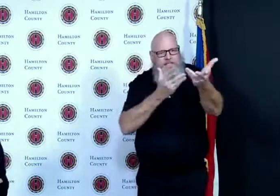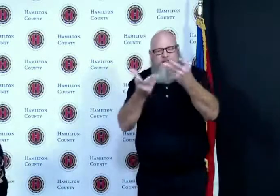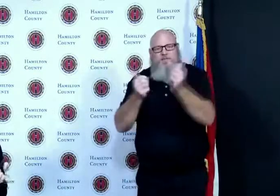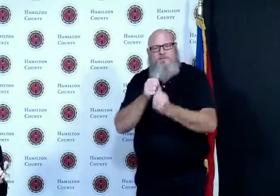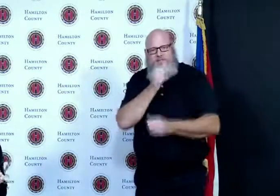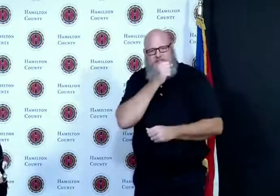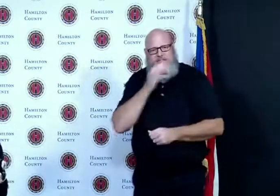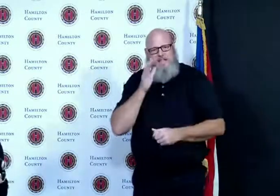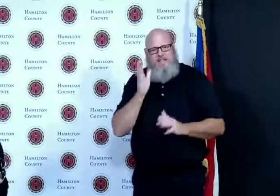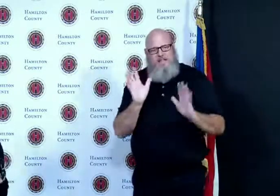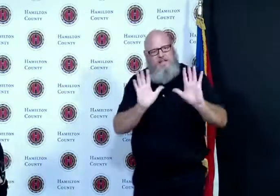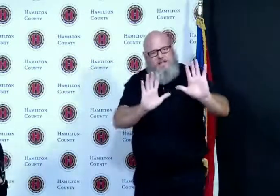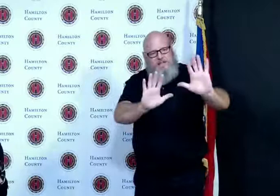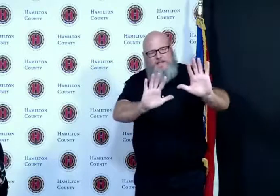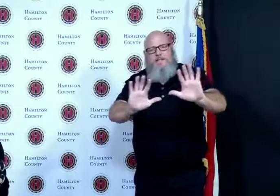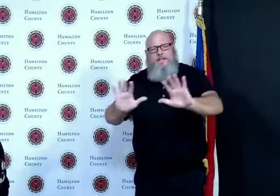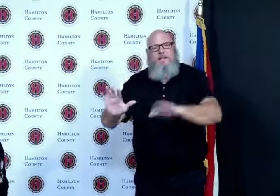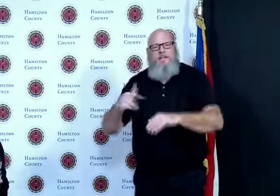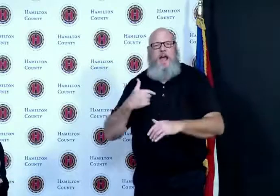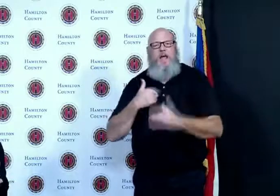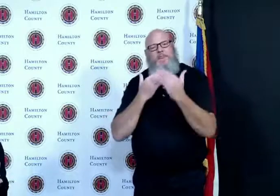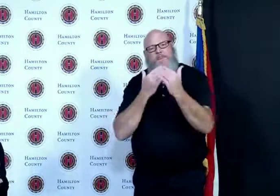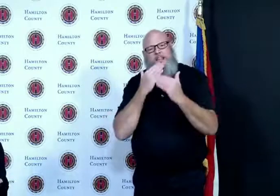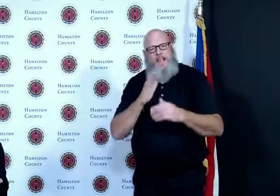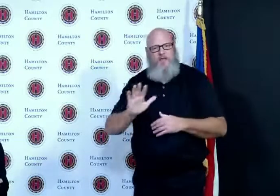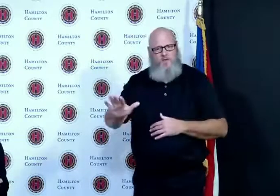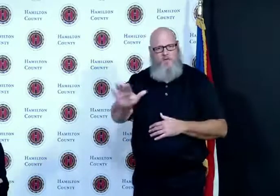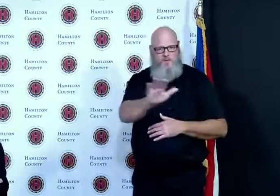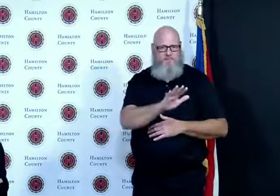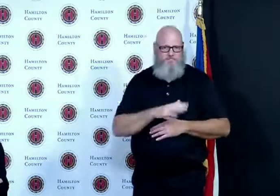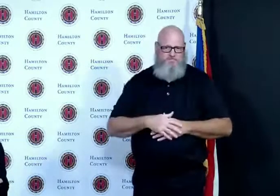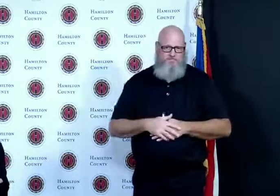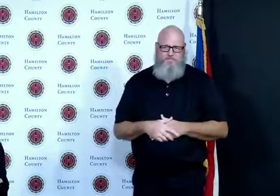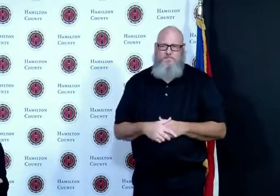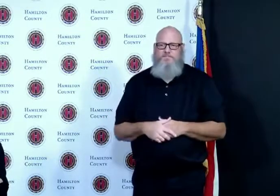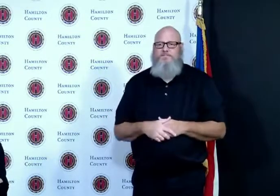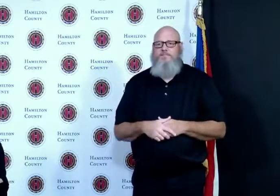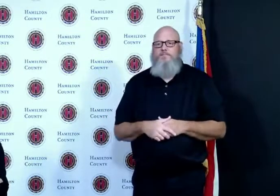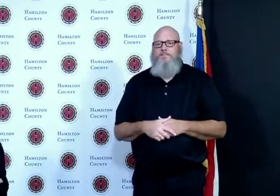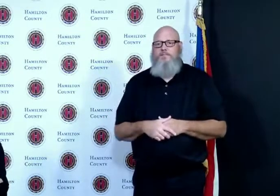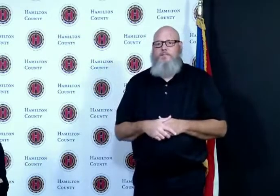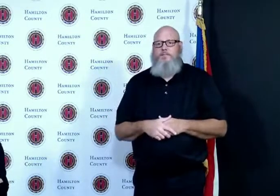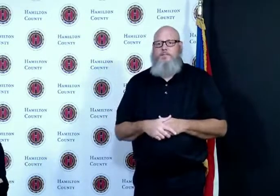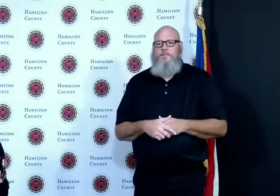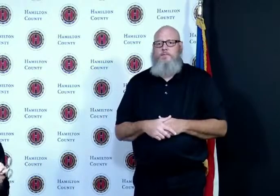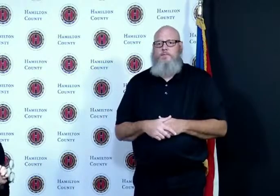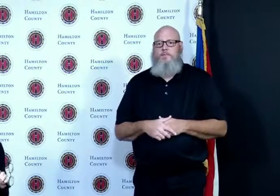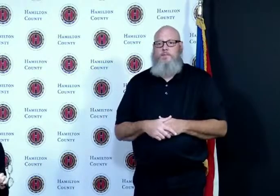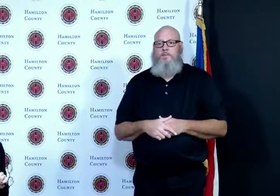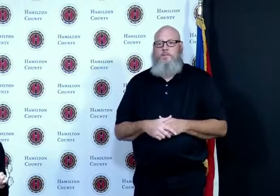Hamilton County Public Health has been looking for a common place to distribute the vaccine to